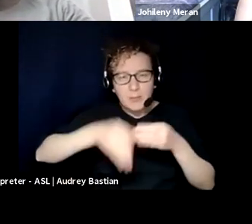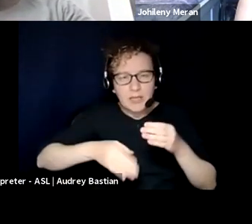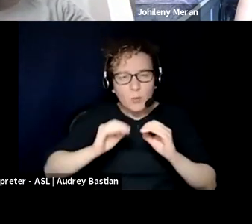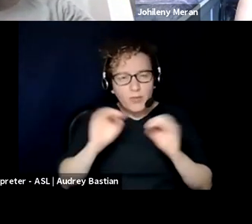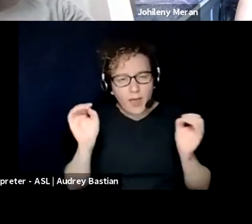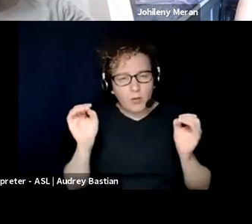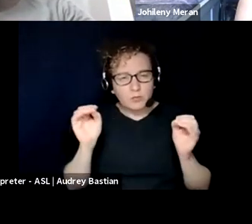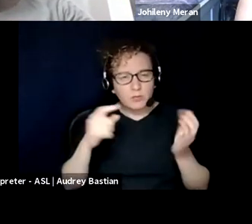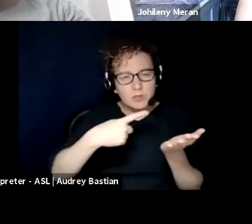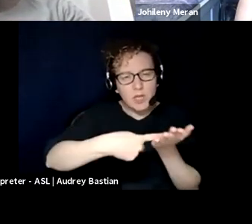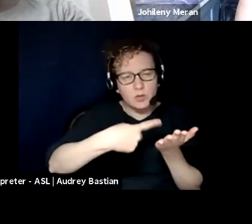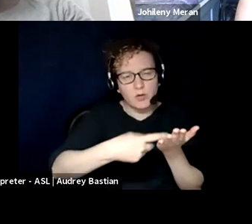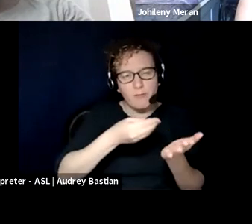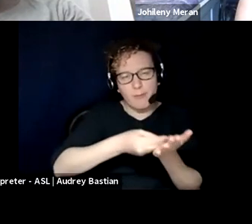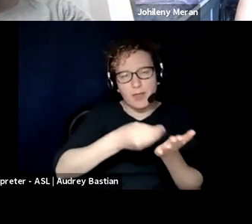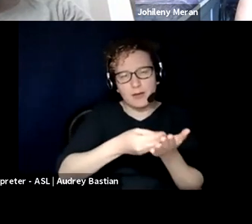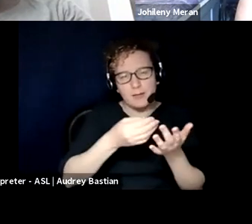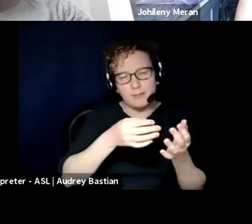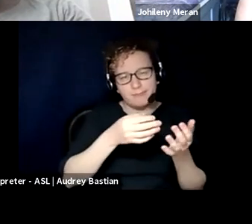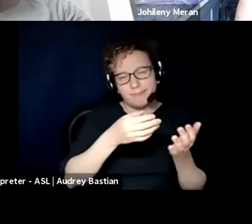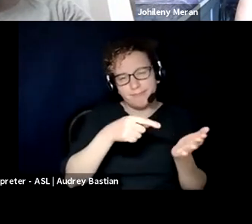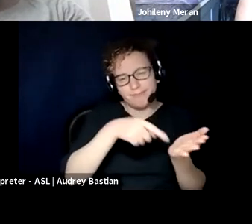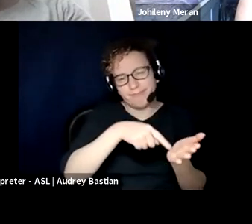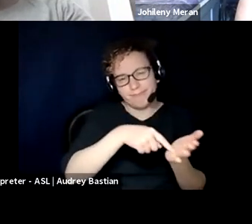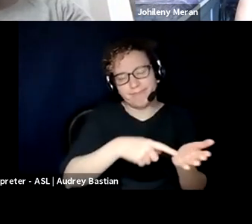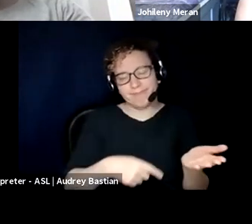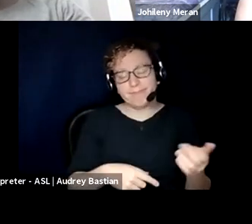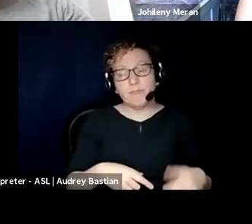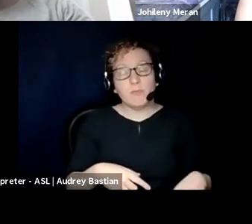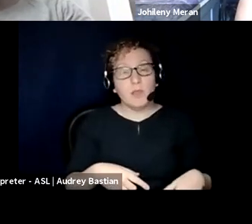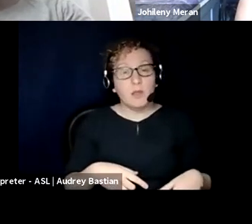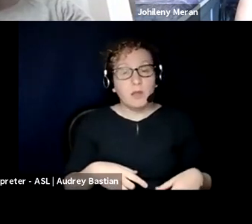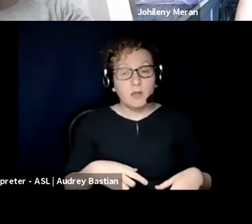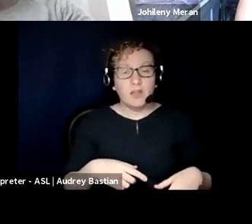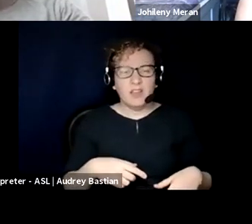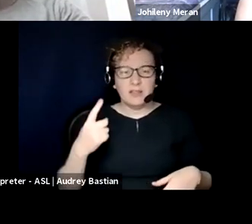the discussion of money matters. And so there was a mention about some of the